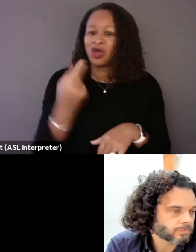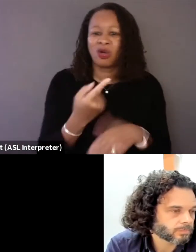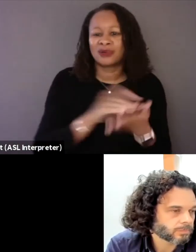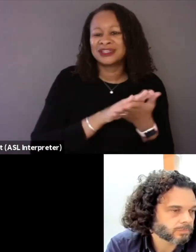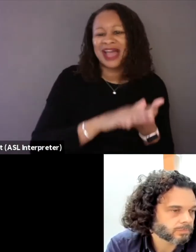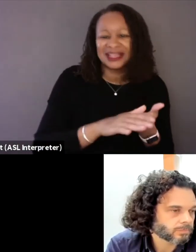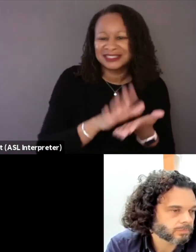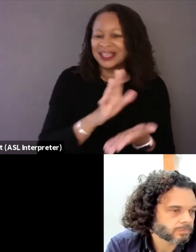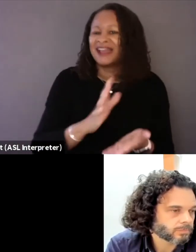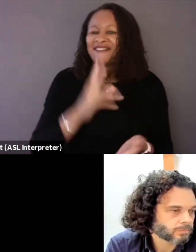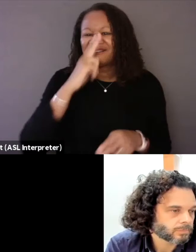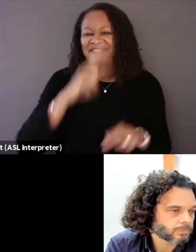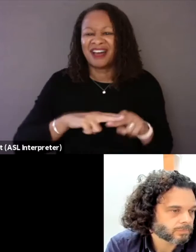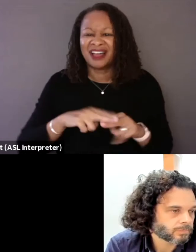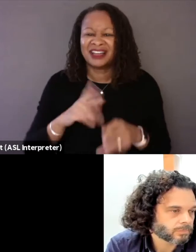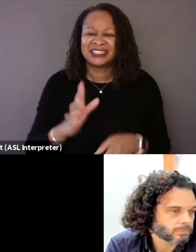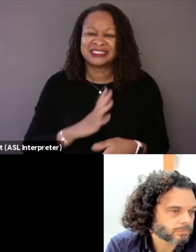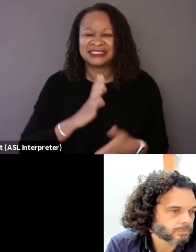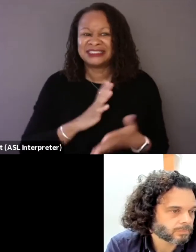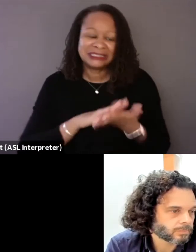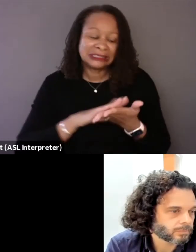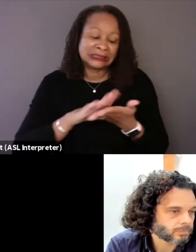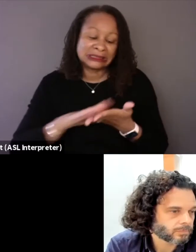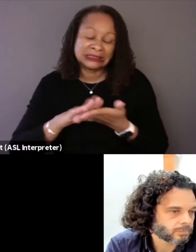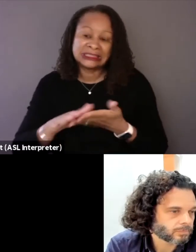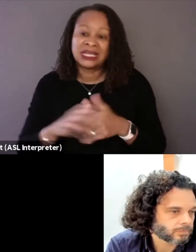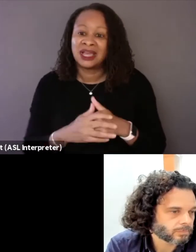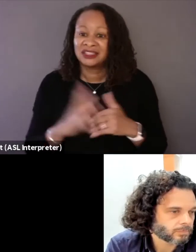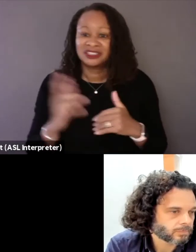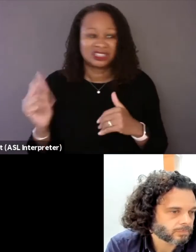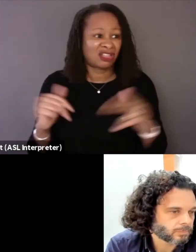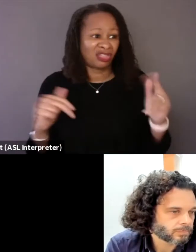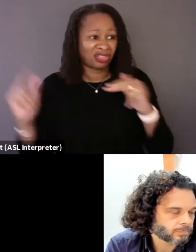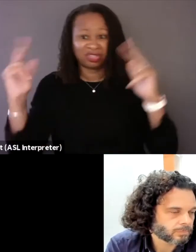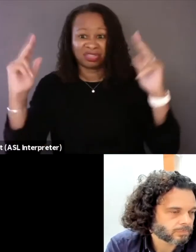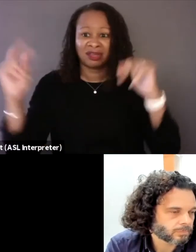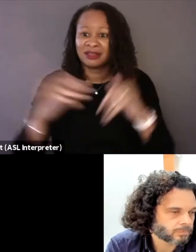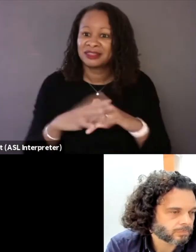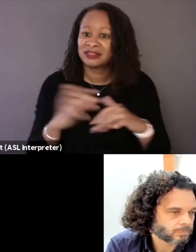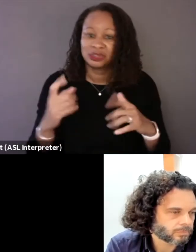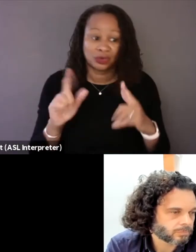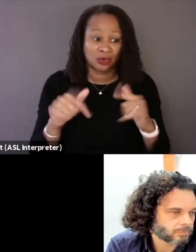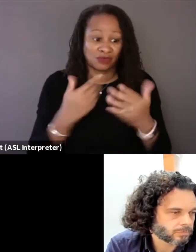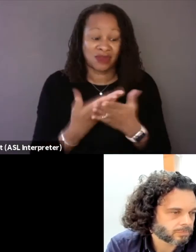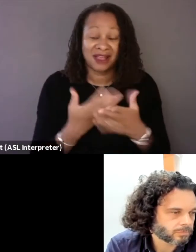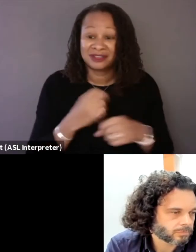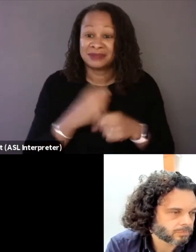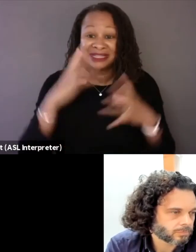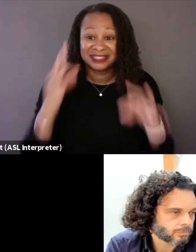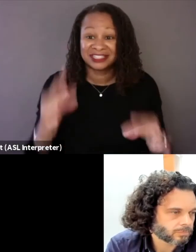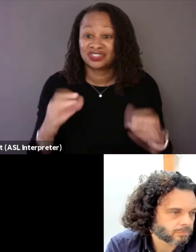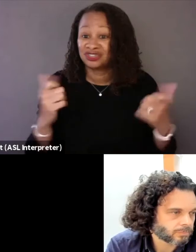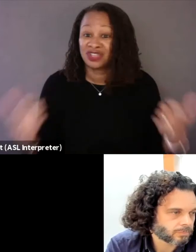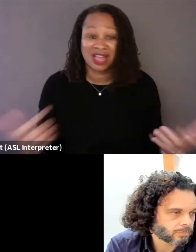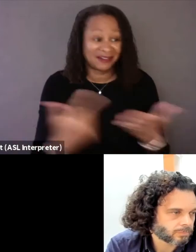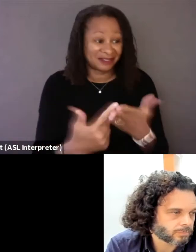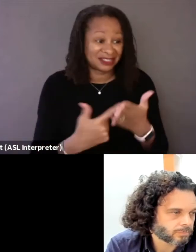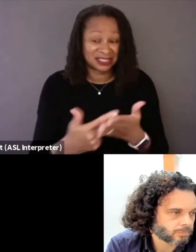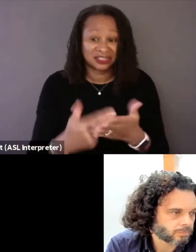They, they all, there's a lot of, like, dissension to finally get to where they're going to be to make a decision, you know? But they're just an undeniable force.